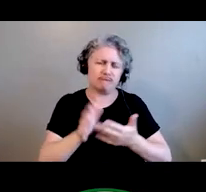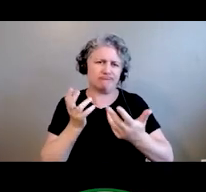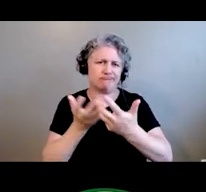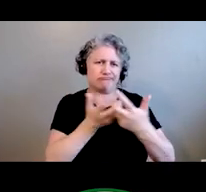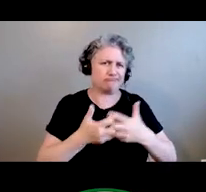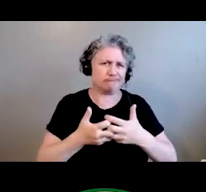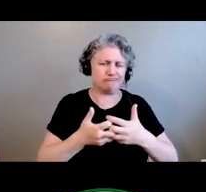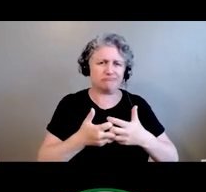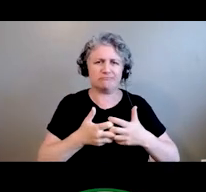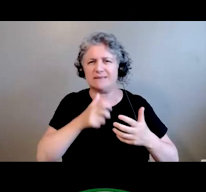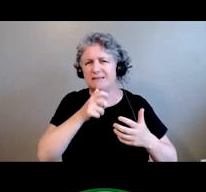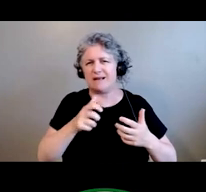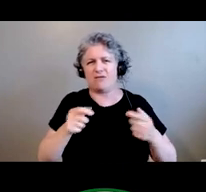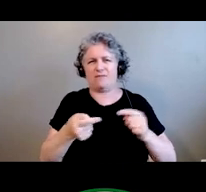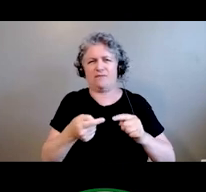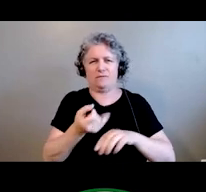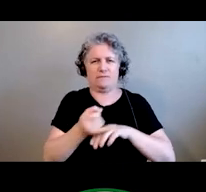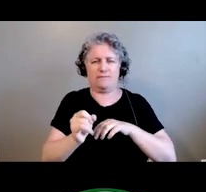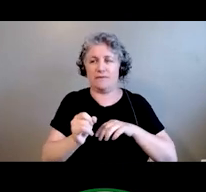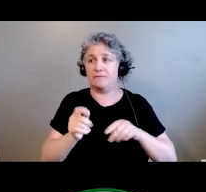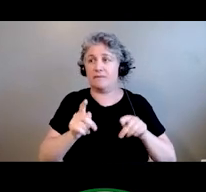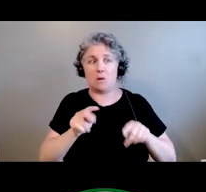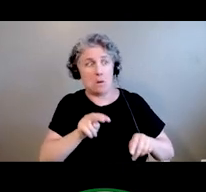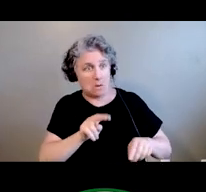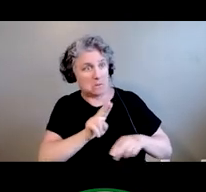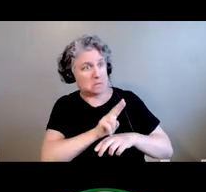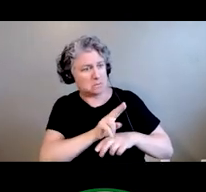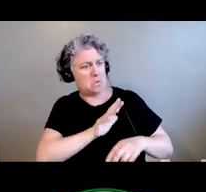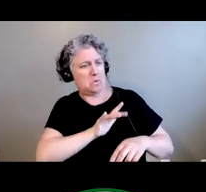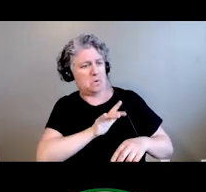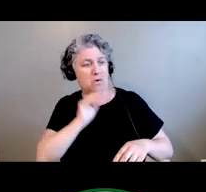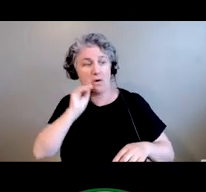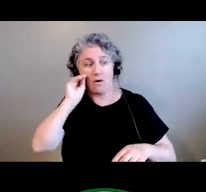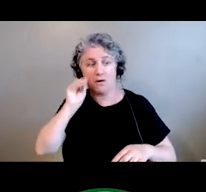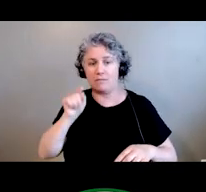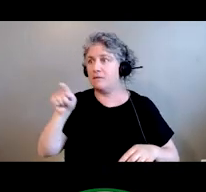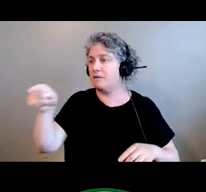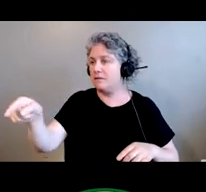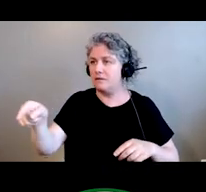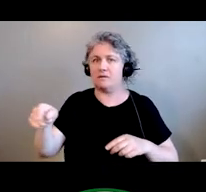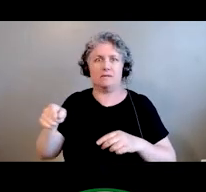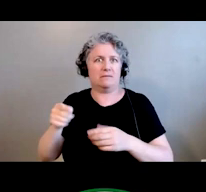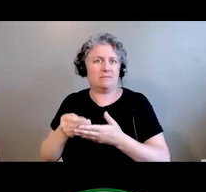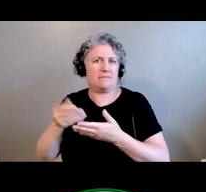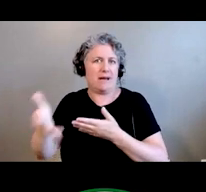who are sensitive to this and the environment that is censored to it is it only sensitive to it in the park and so the more that we model better practices.